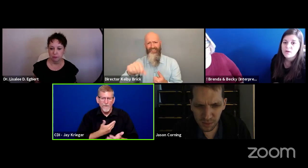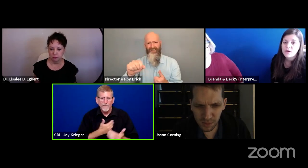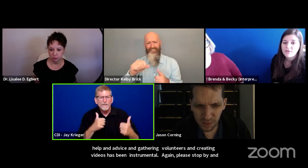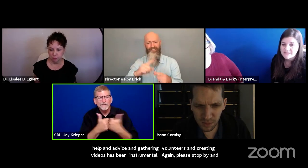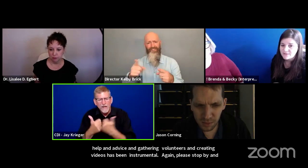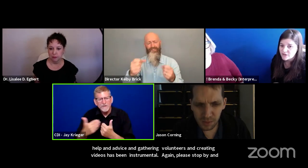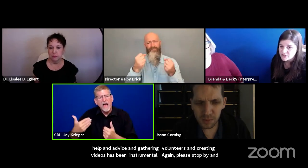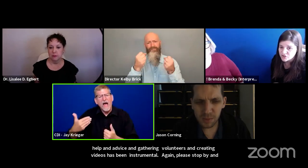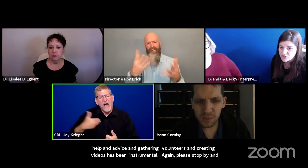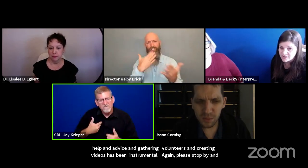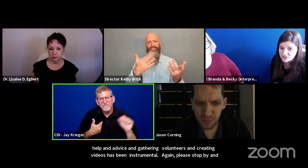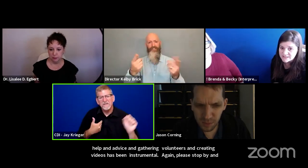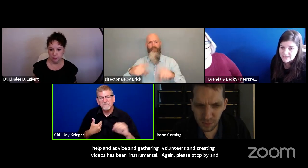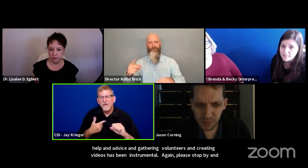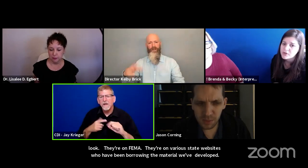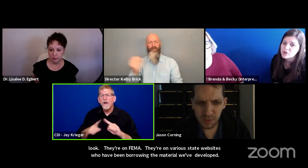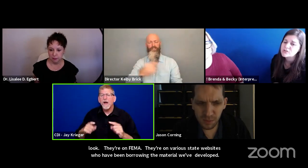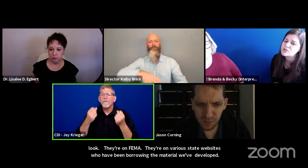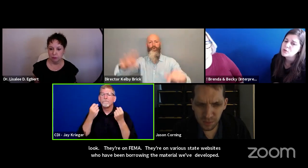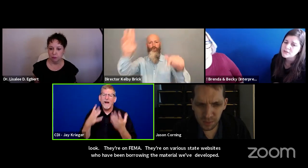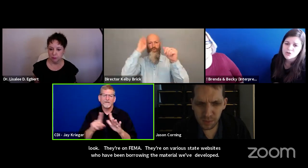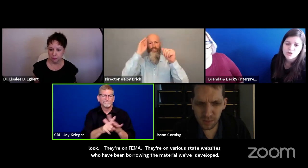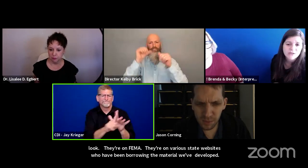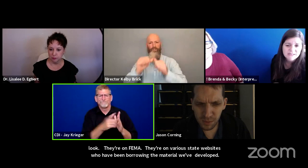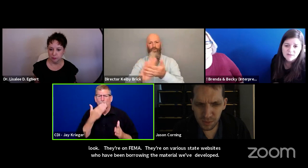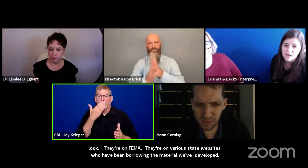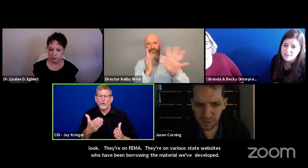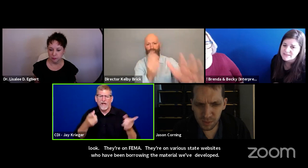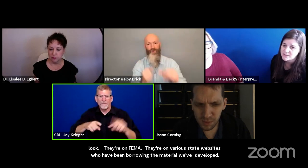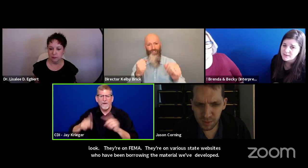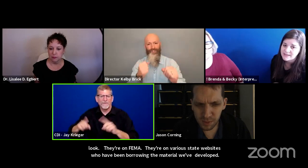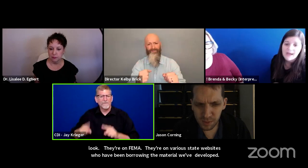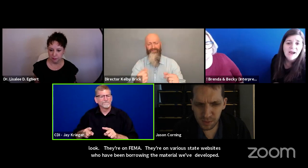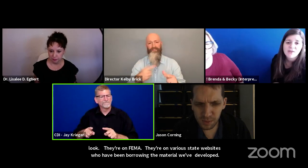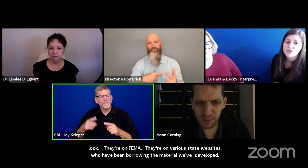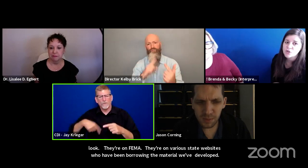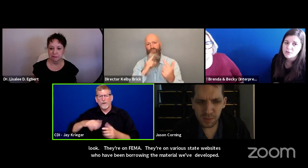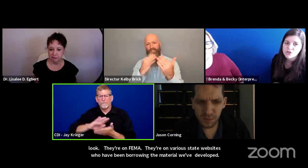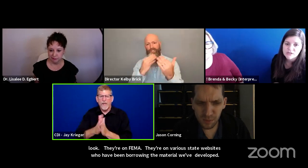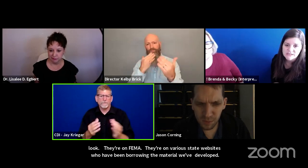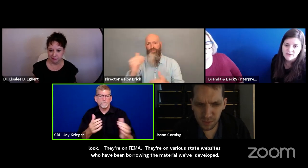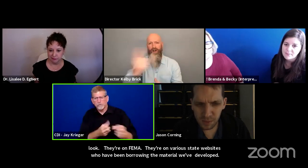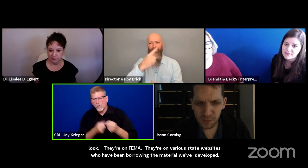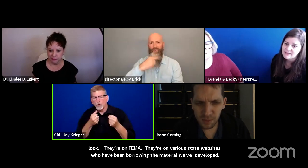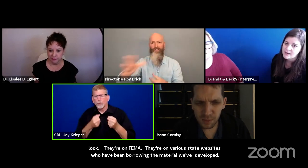We are facing various challenges, but there are so much good stuff coming down the pike and there's so much good stuff happening now.